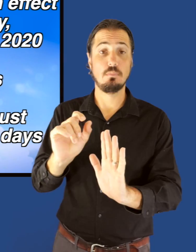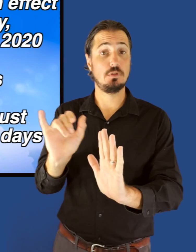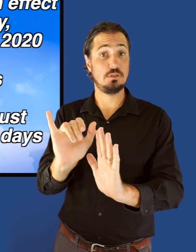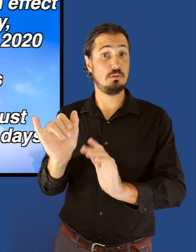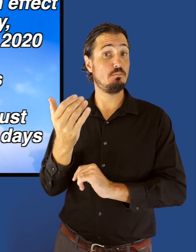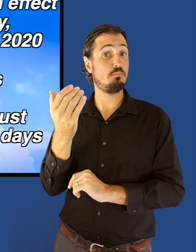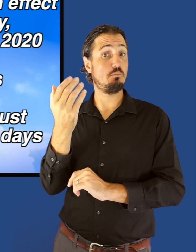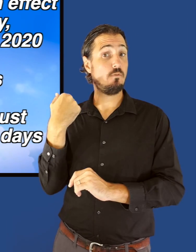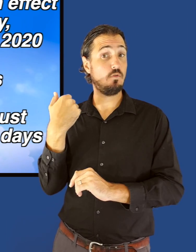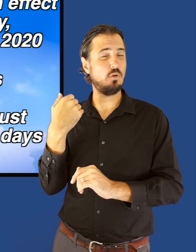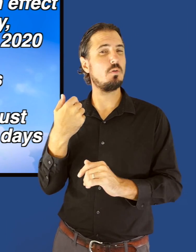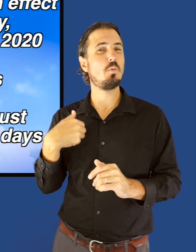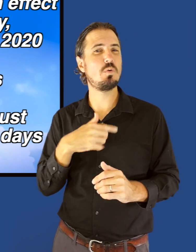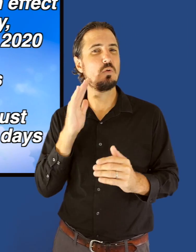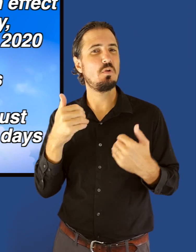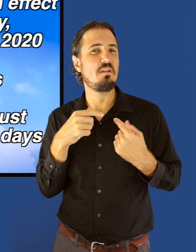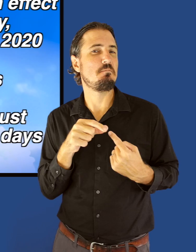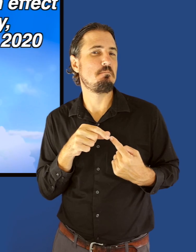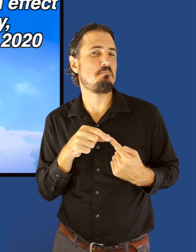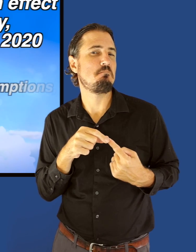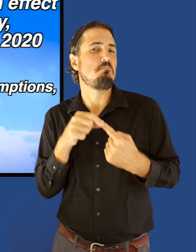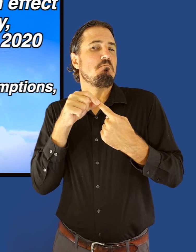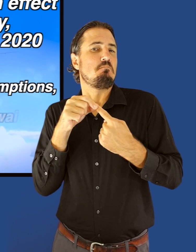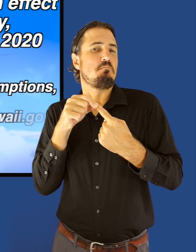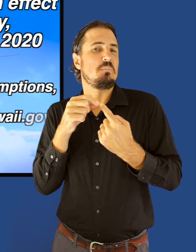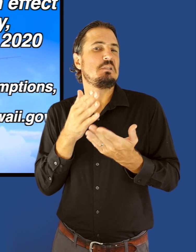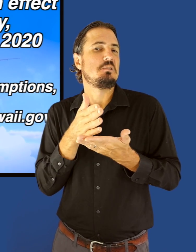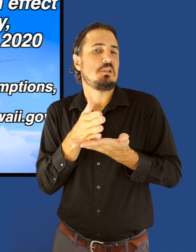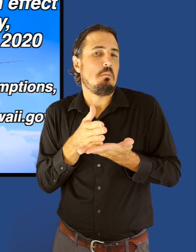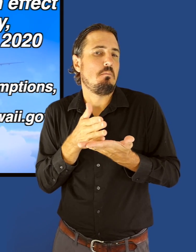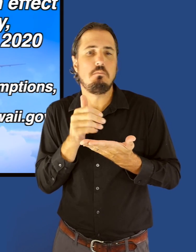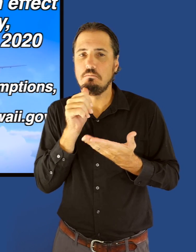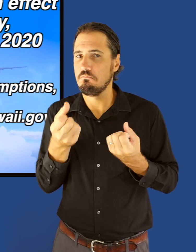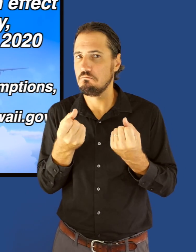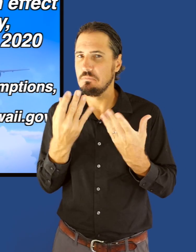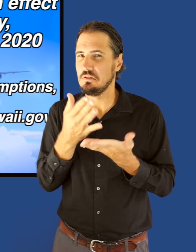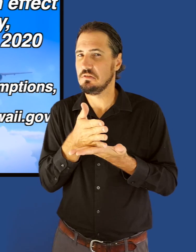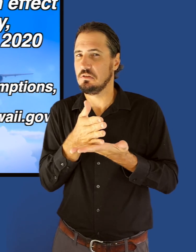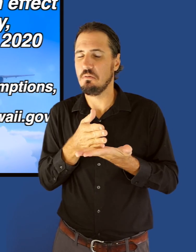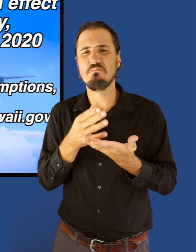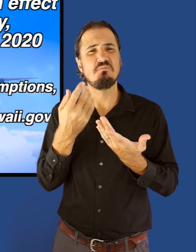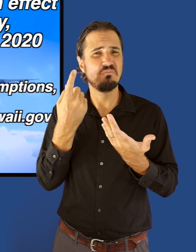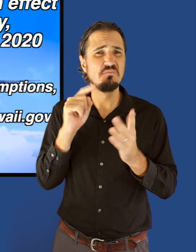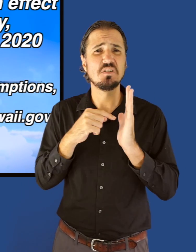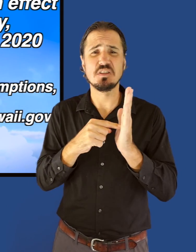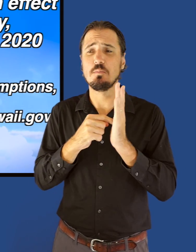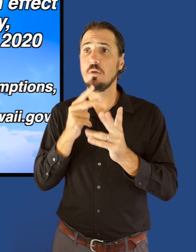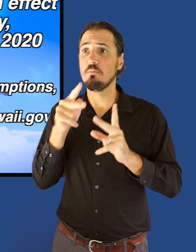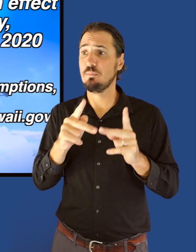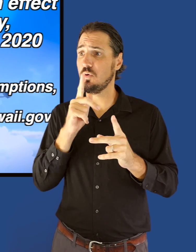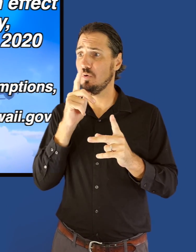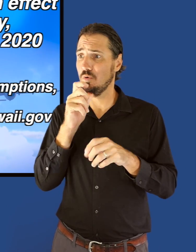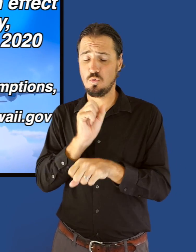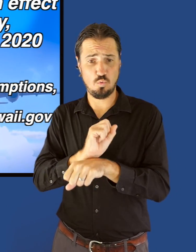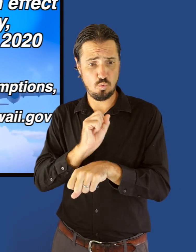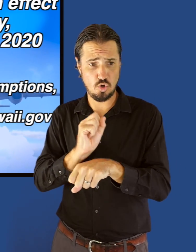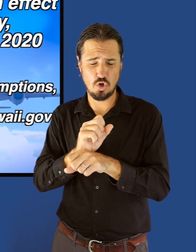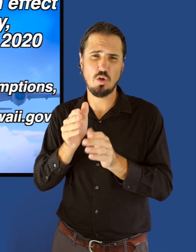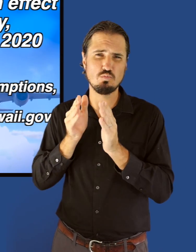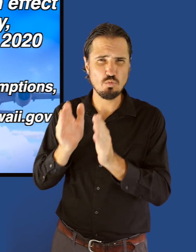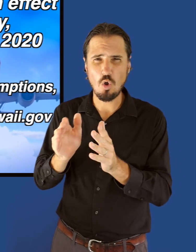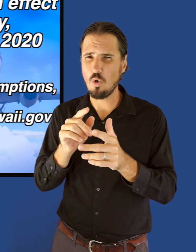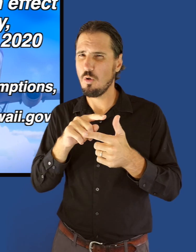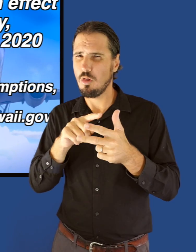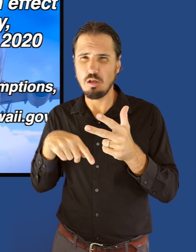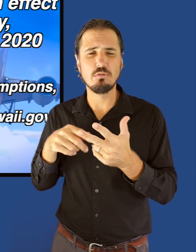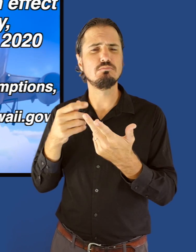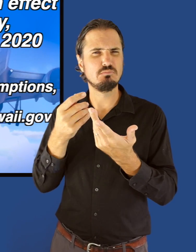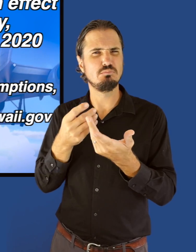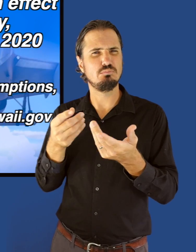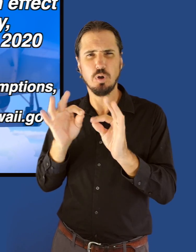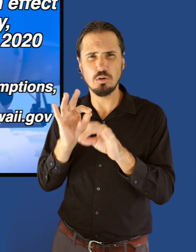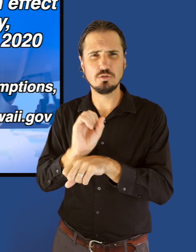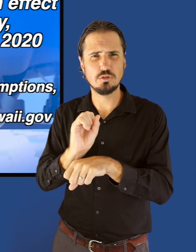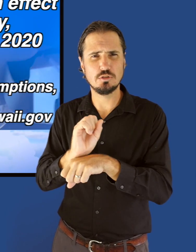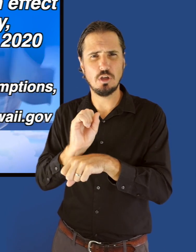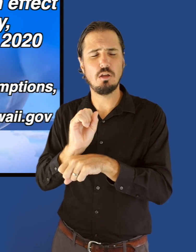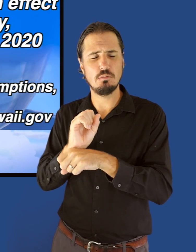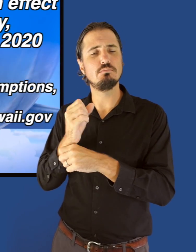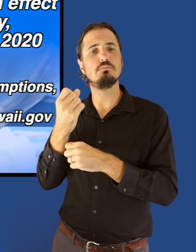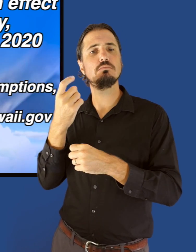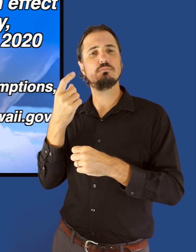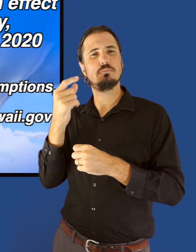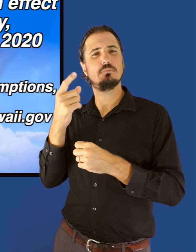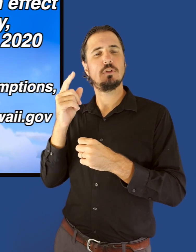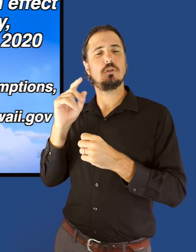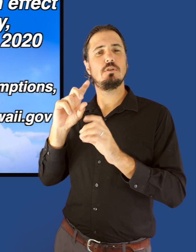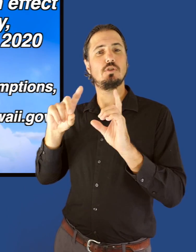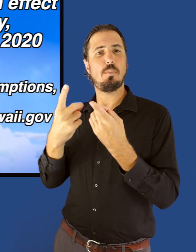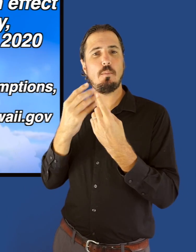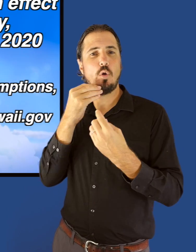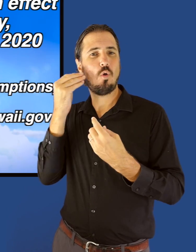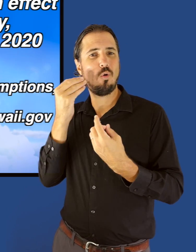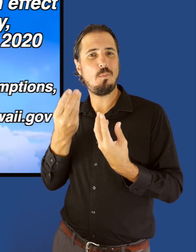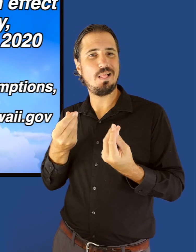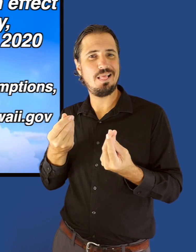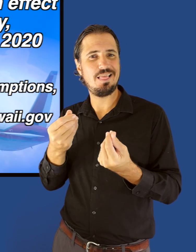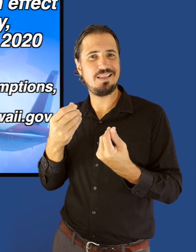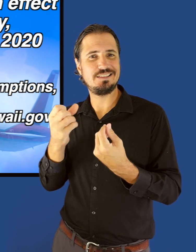Just like before, there will be limited exceptions to the quarantine rule, such as for critical infrastructure employees, as defined by the Department of Homeland Security. Also, those who